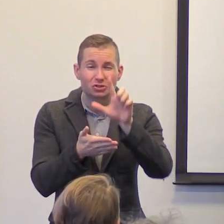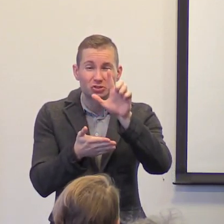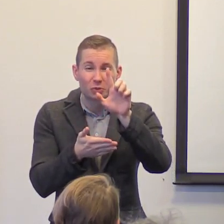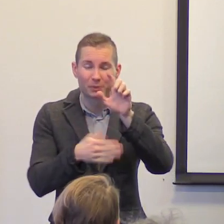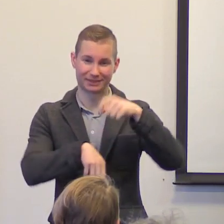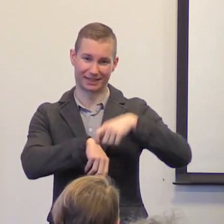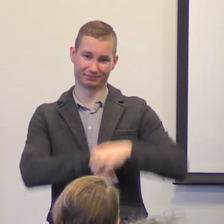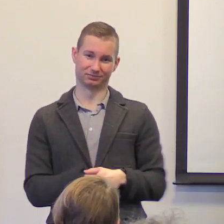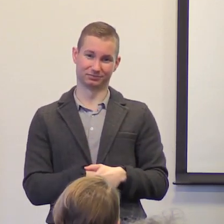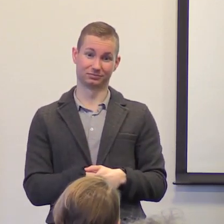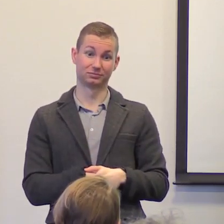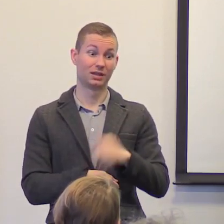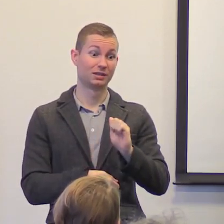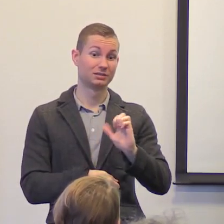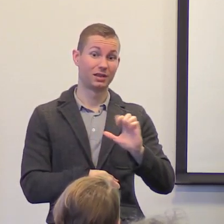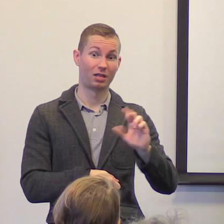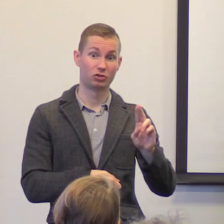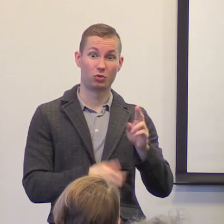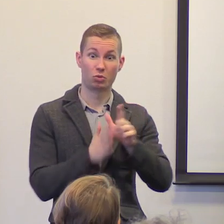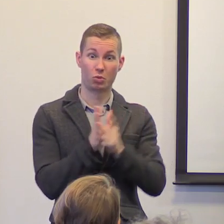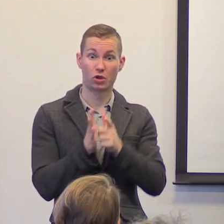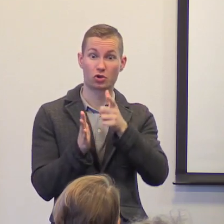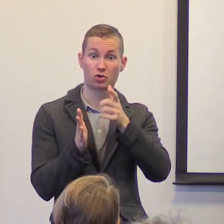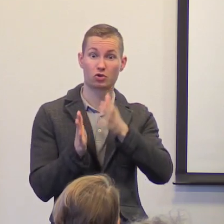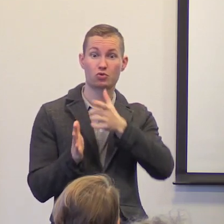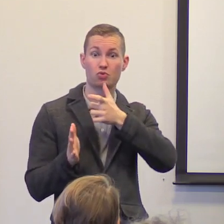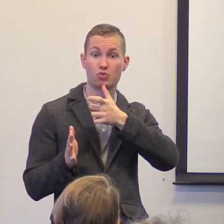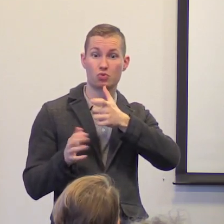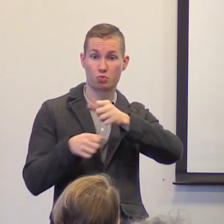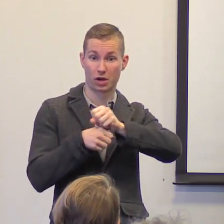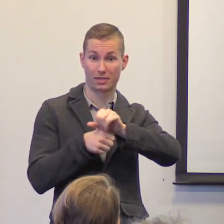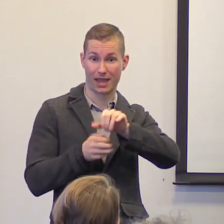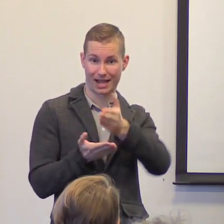The ACLU lawyers working on his case hired a statistician, who established that the odds